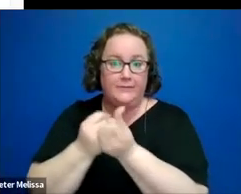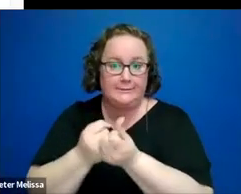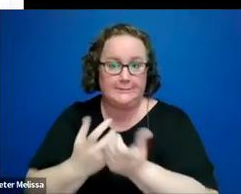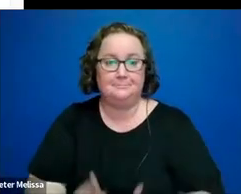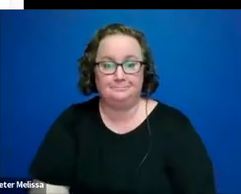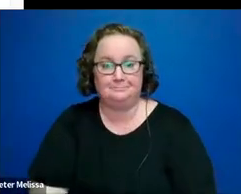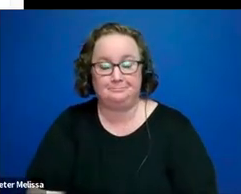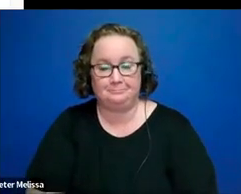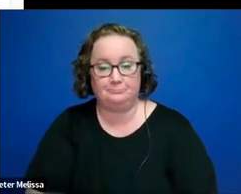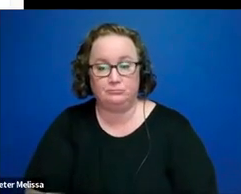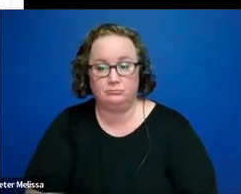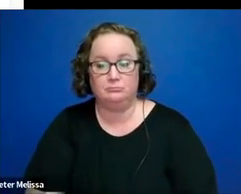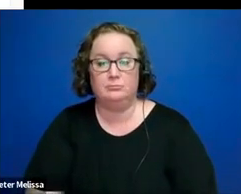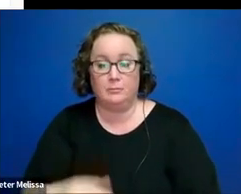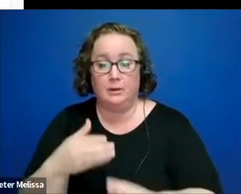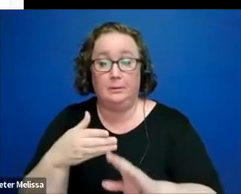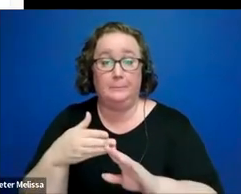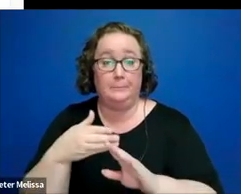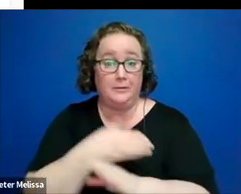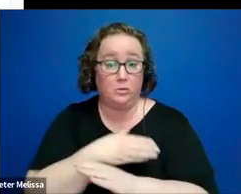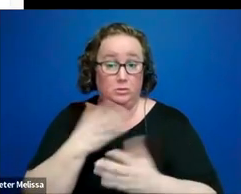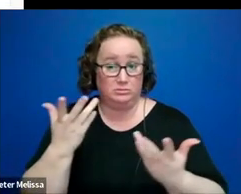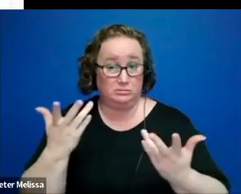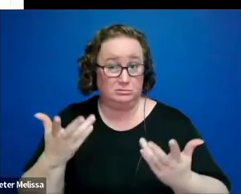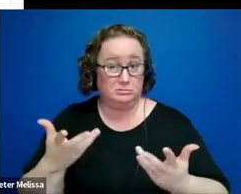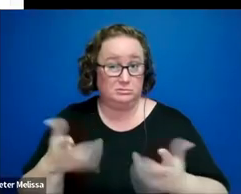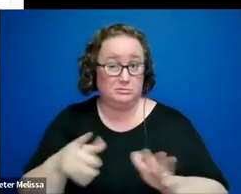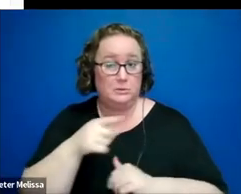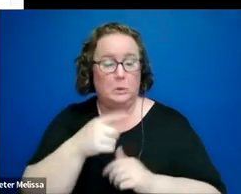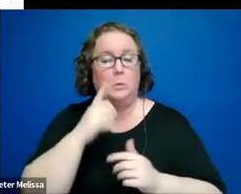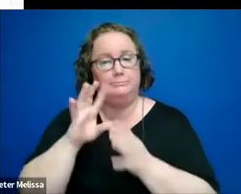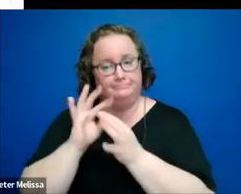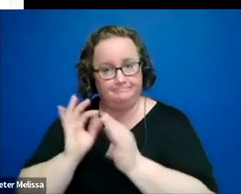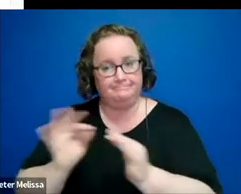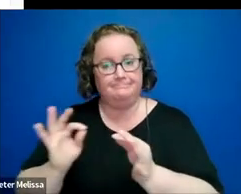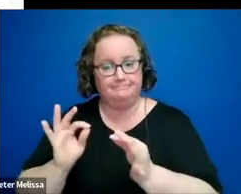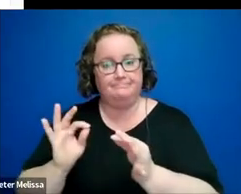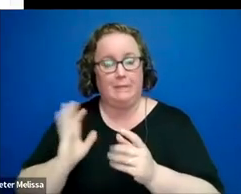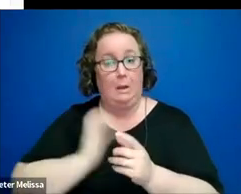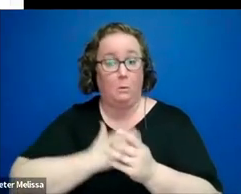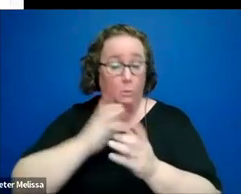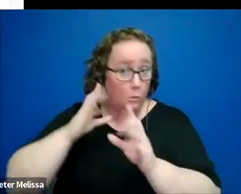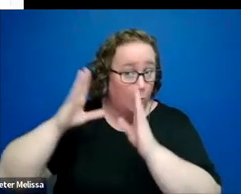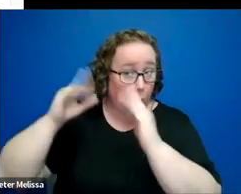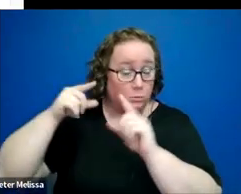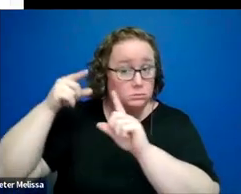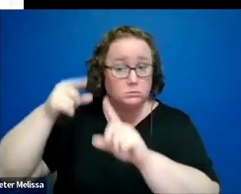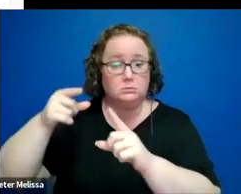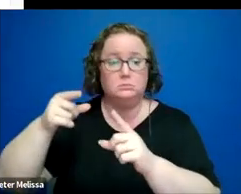And before I wrap up, I did want to mention also that our hope is to really continue to update this data